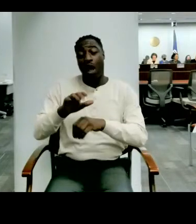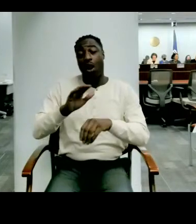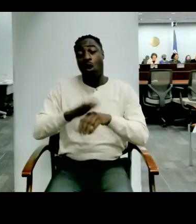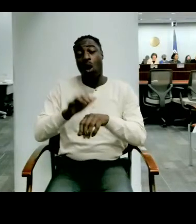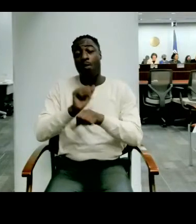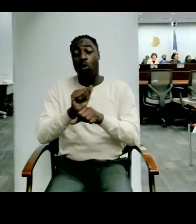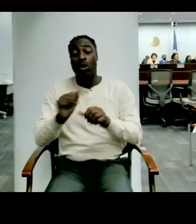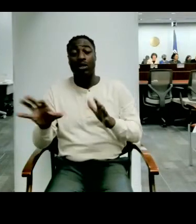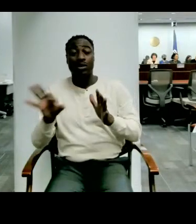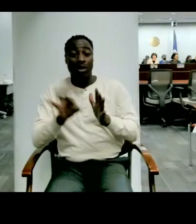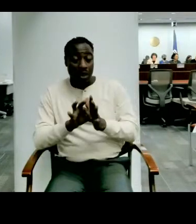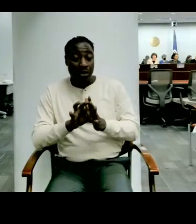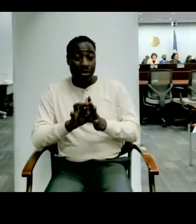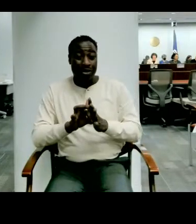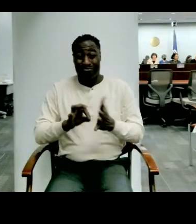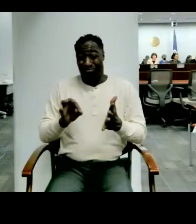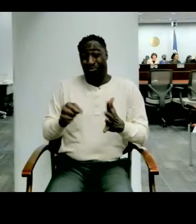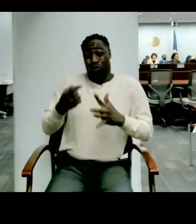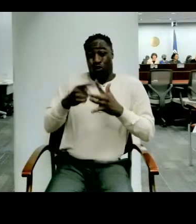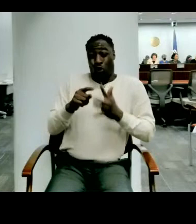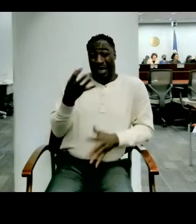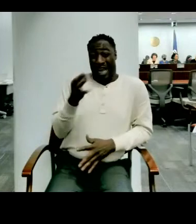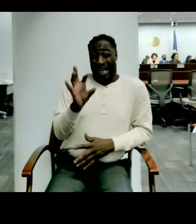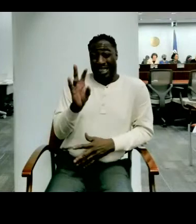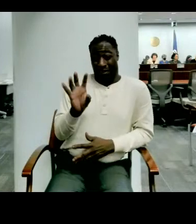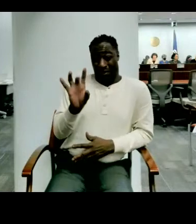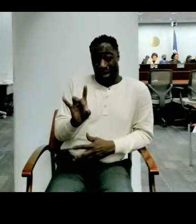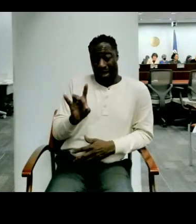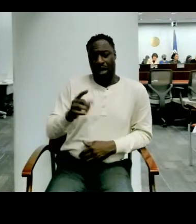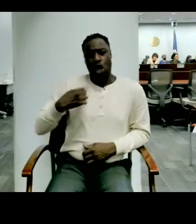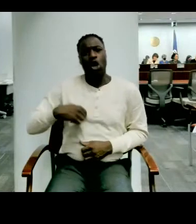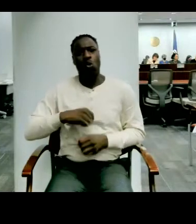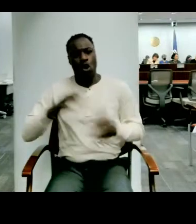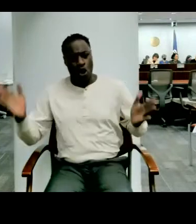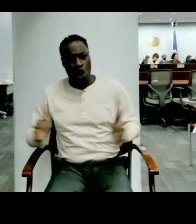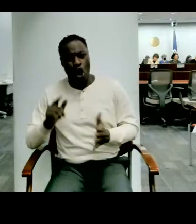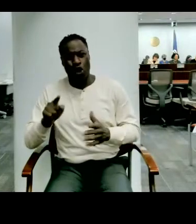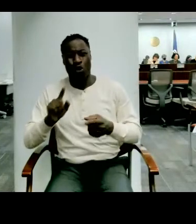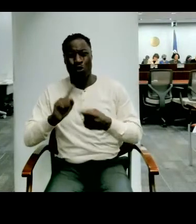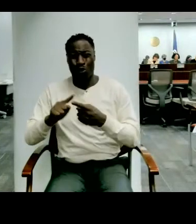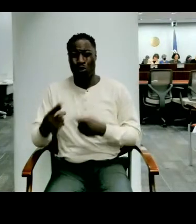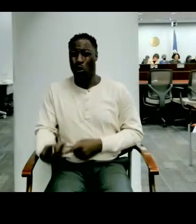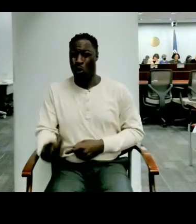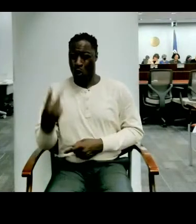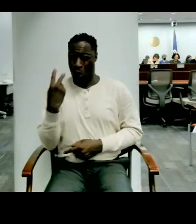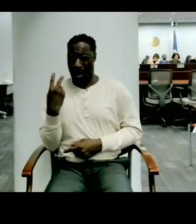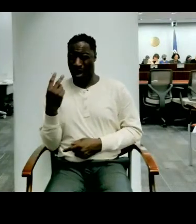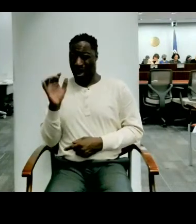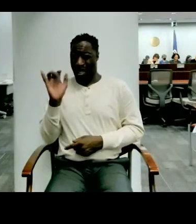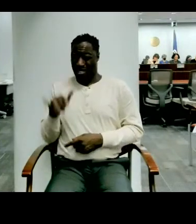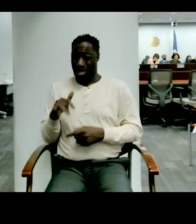n were drafted in 1978. SHRM urges you to revisit these roles and provide Complia